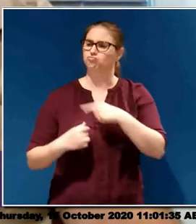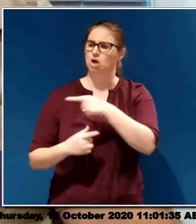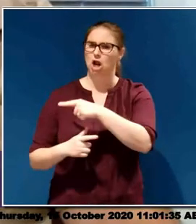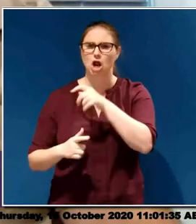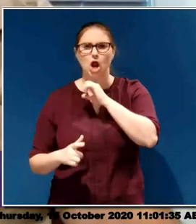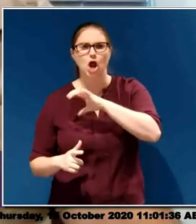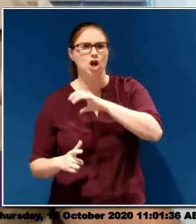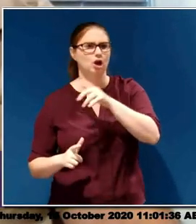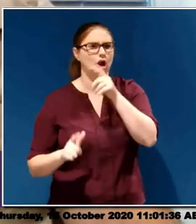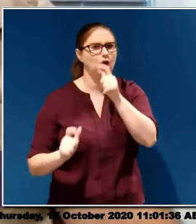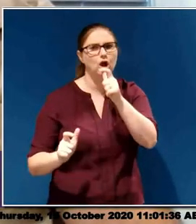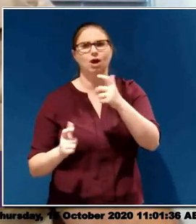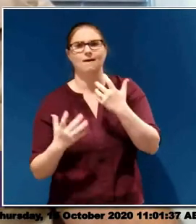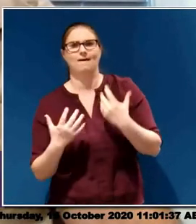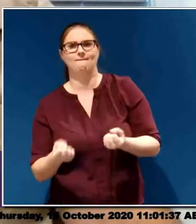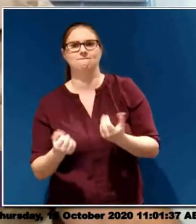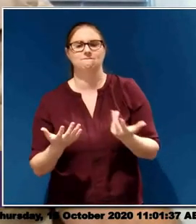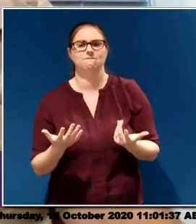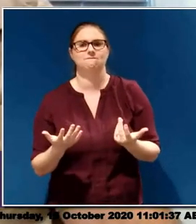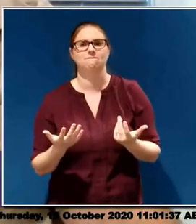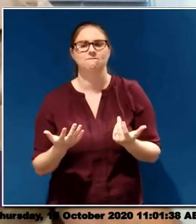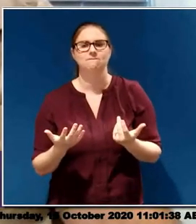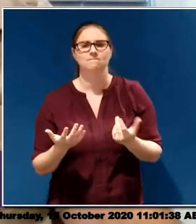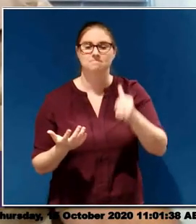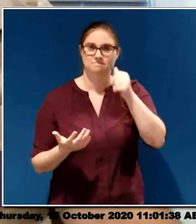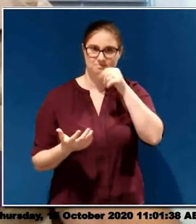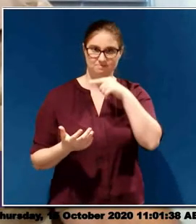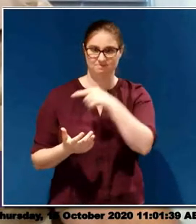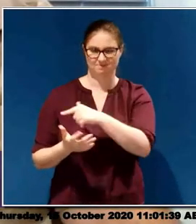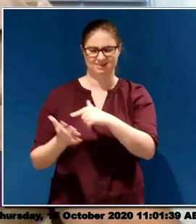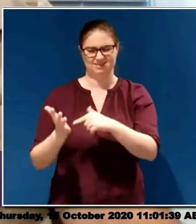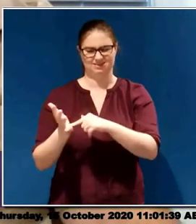I know one of his ticks that year, that he used to play the cup song, and it's